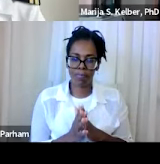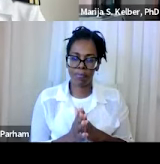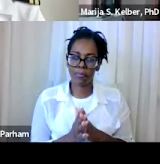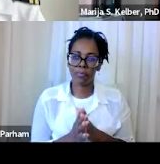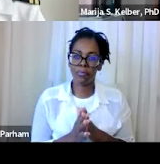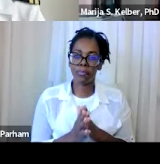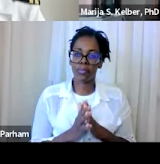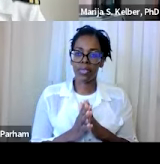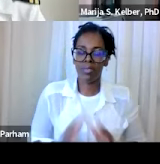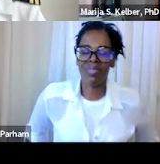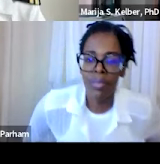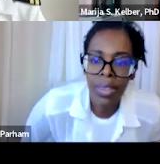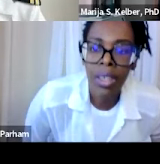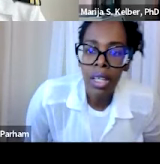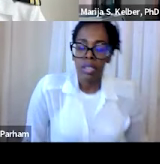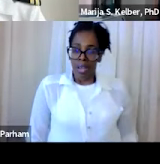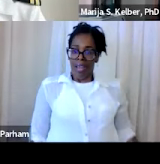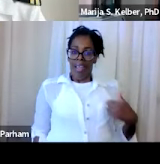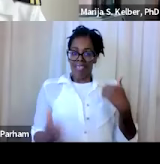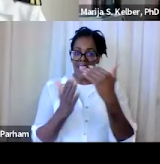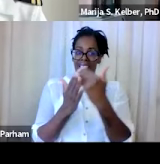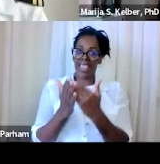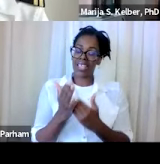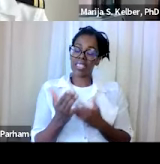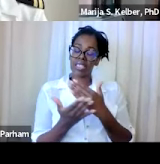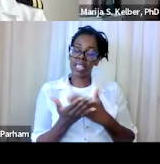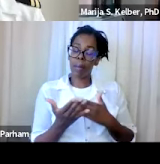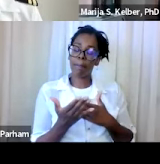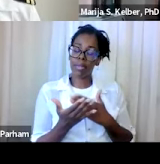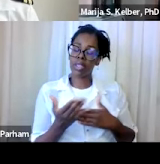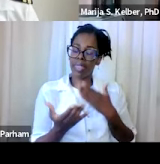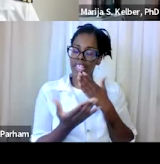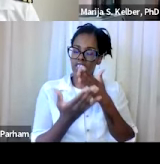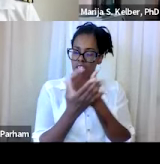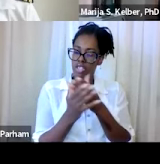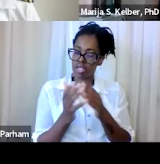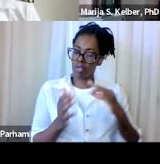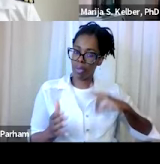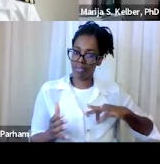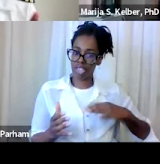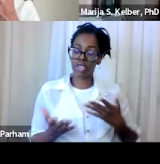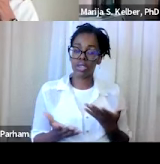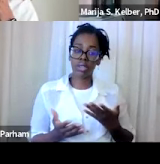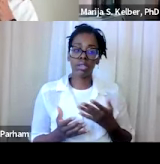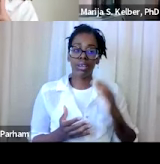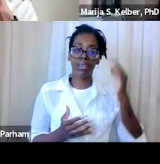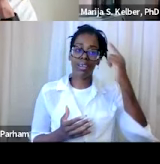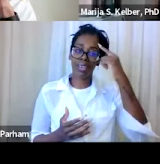And so, and I've listed here some of these intervention that were found to be beneficial. So there were cognitive behavioral interventions,